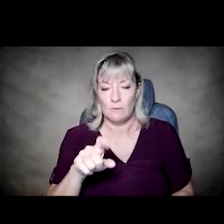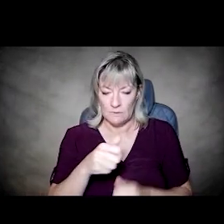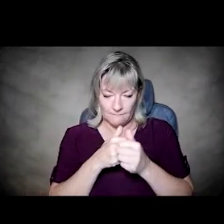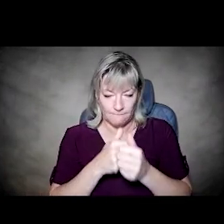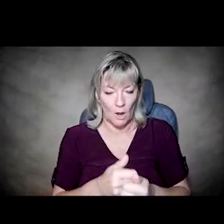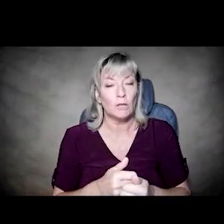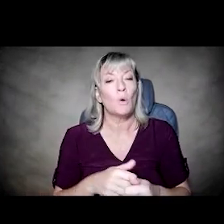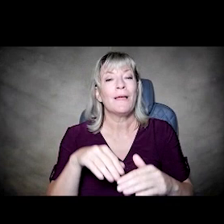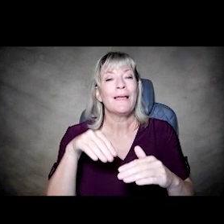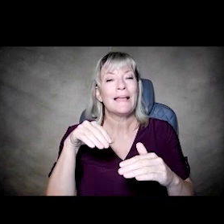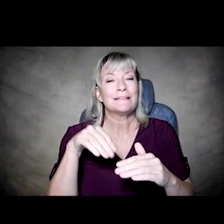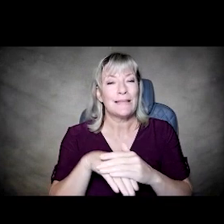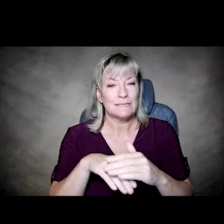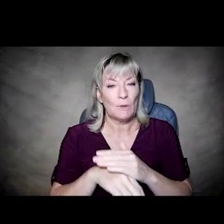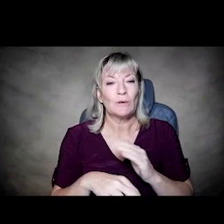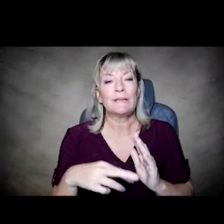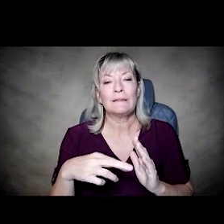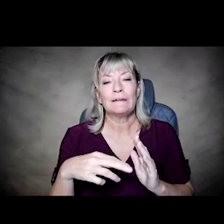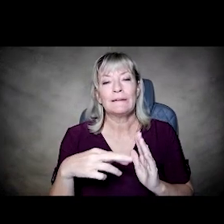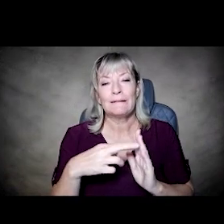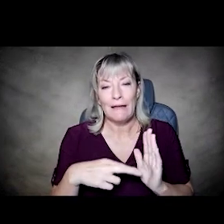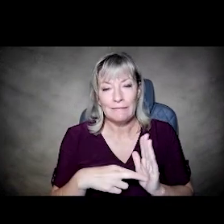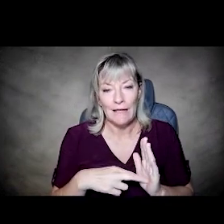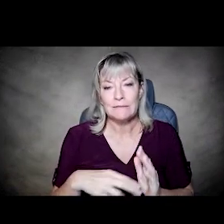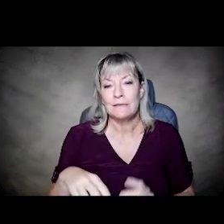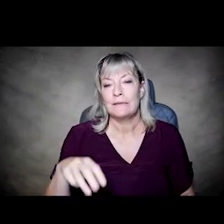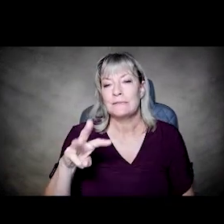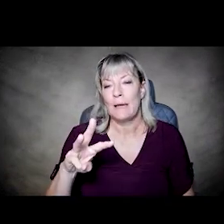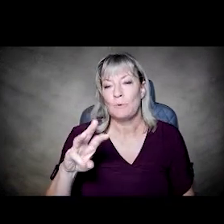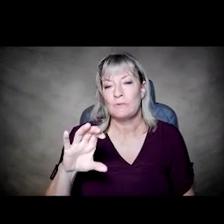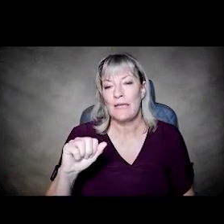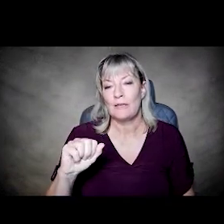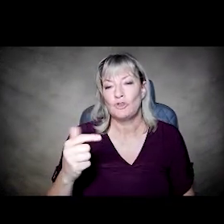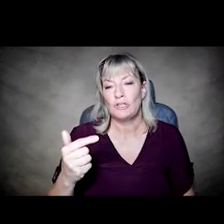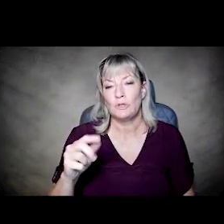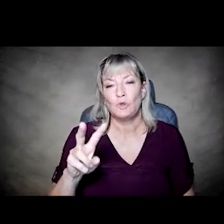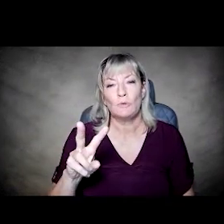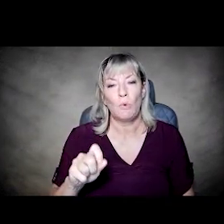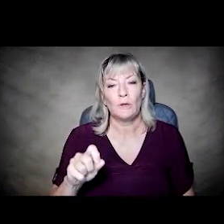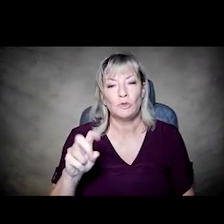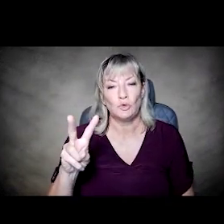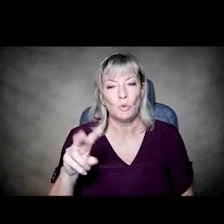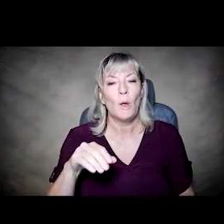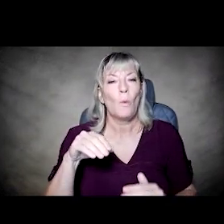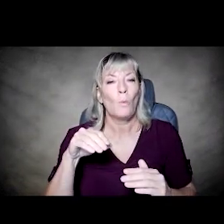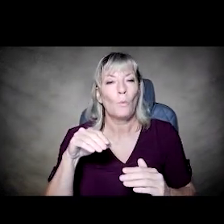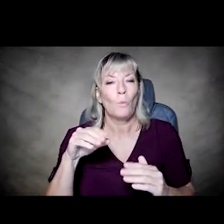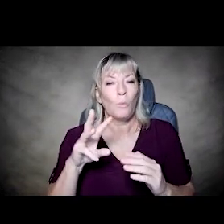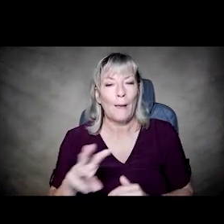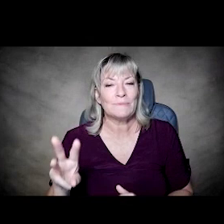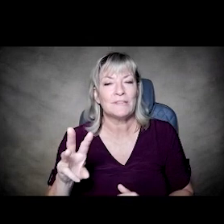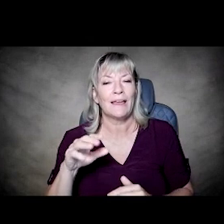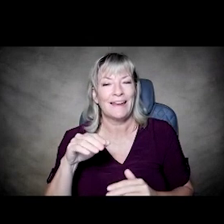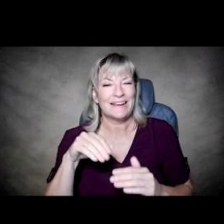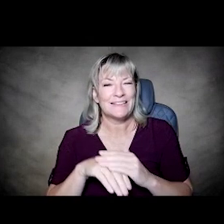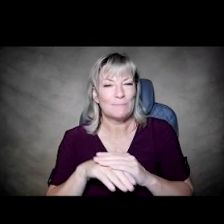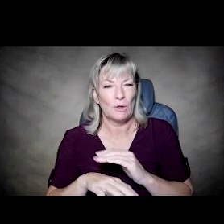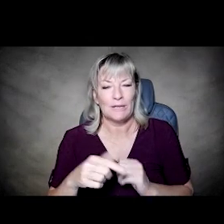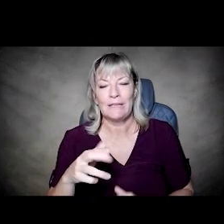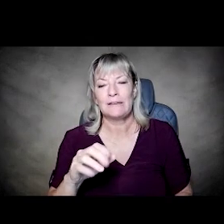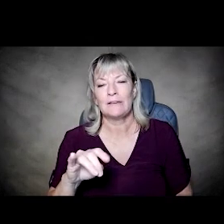you need to adhere to Web Content Accessibility Guidelines or WCAG 2.2. These can be found at